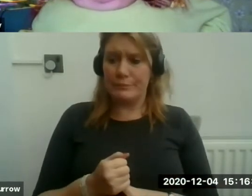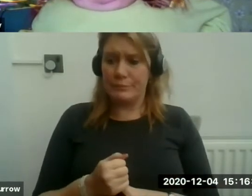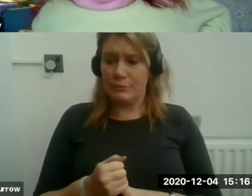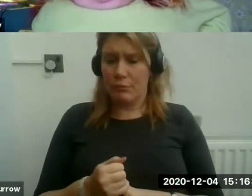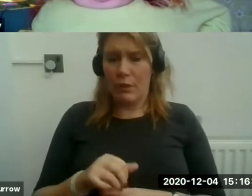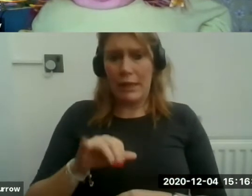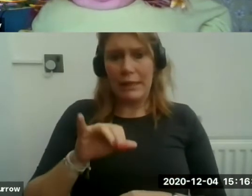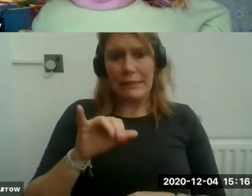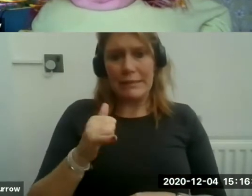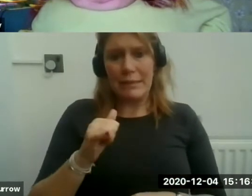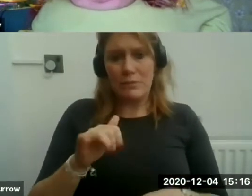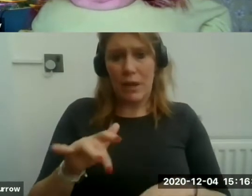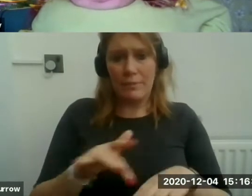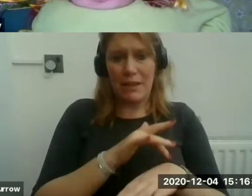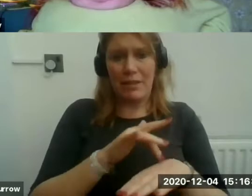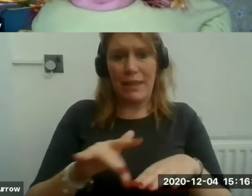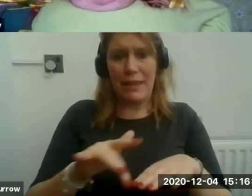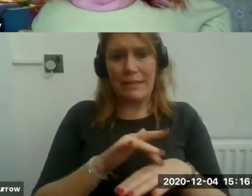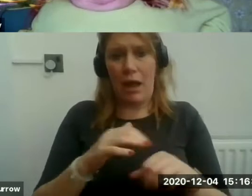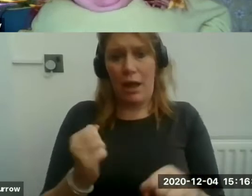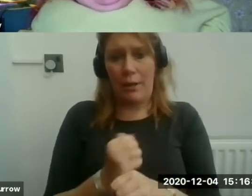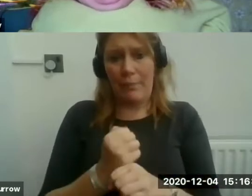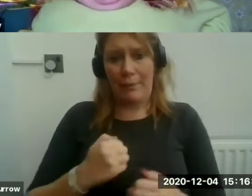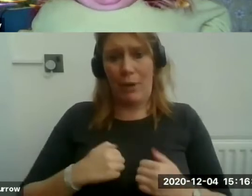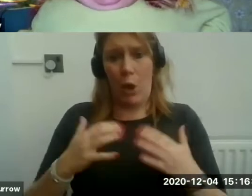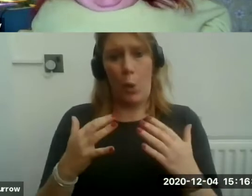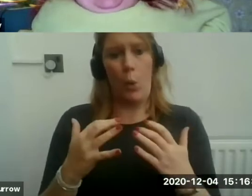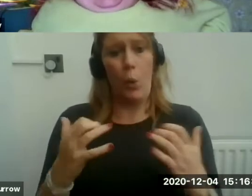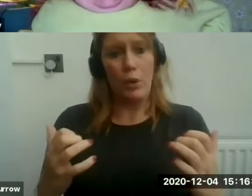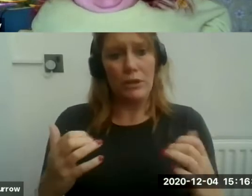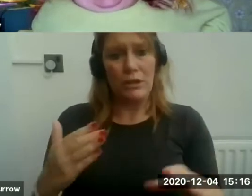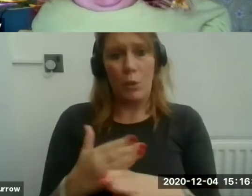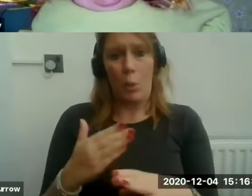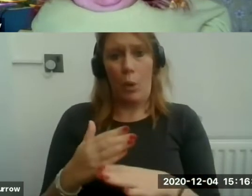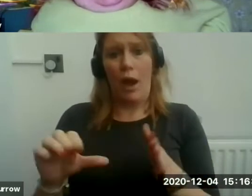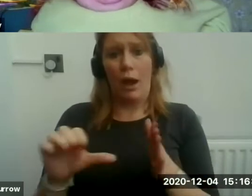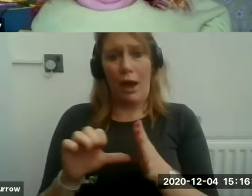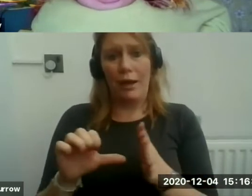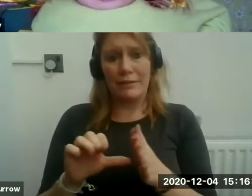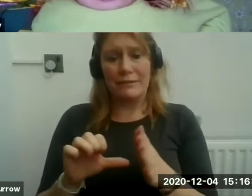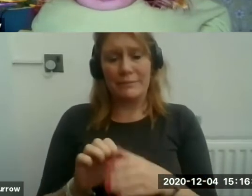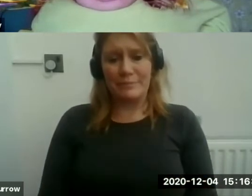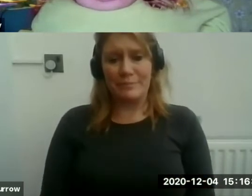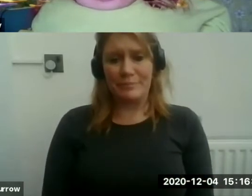make my audiences work hard! .